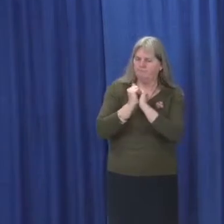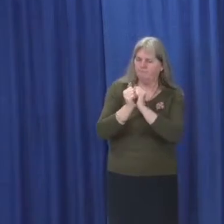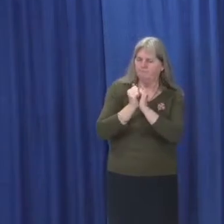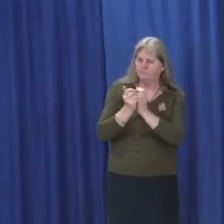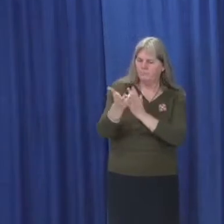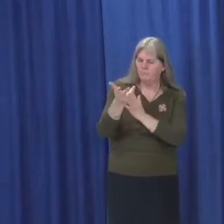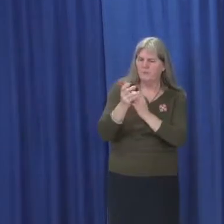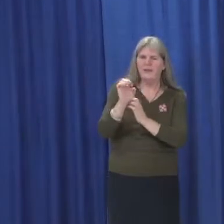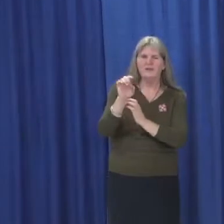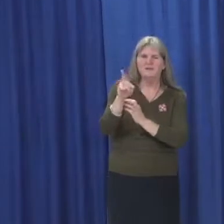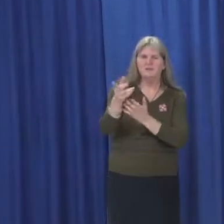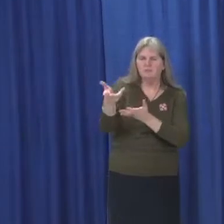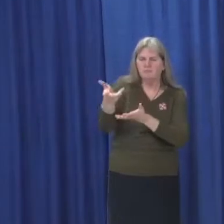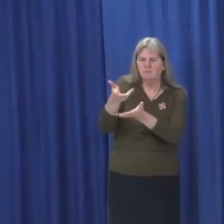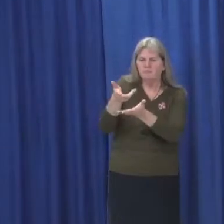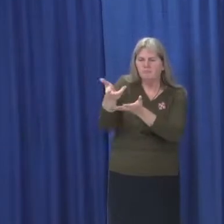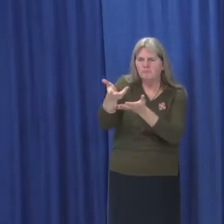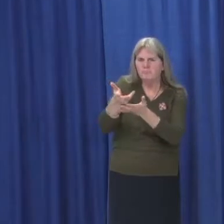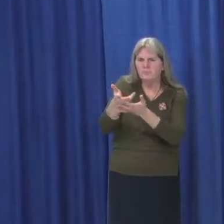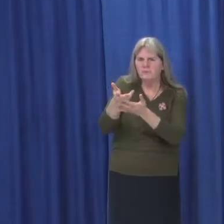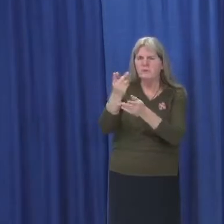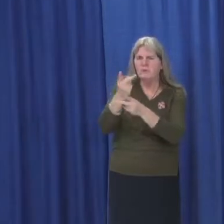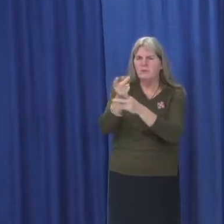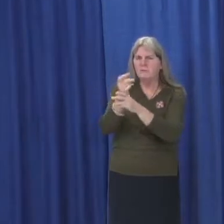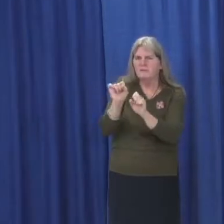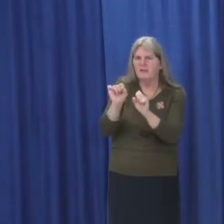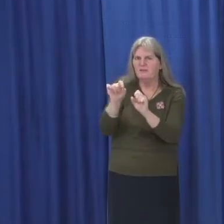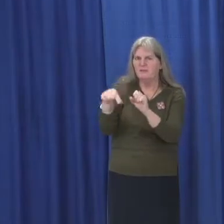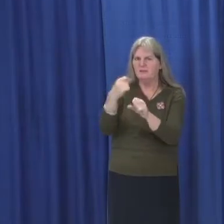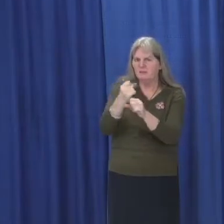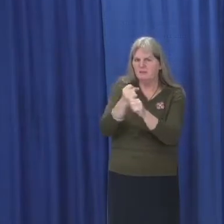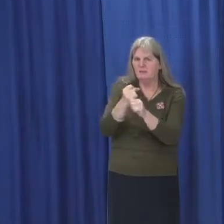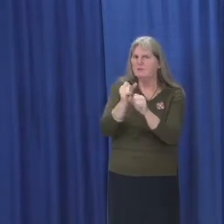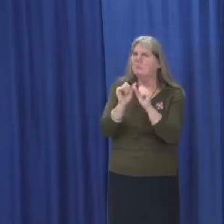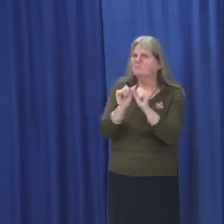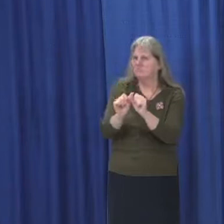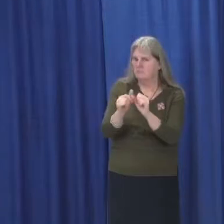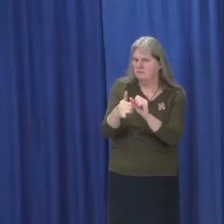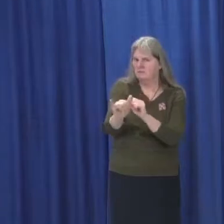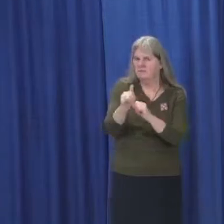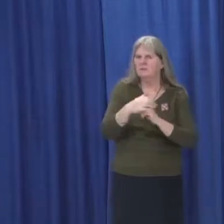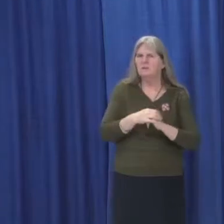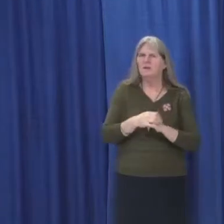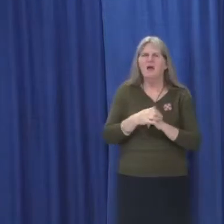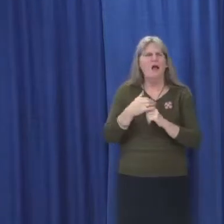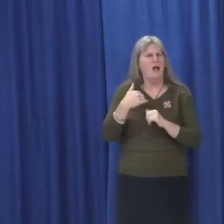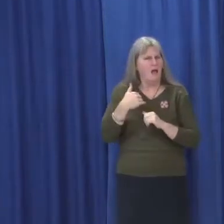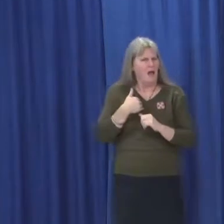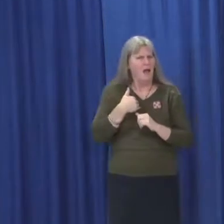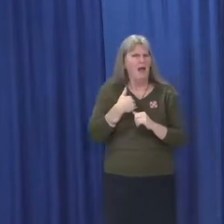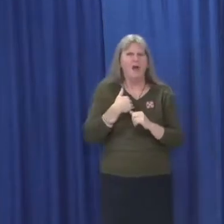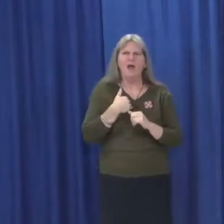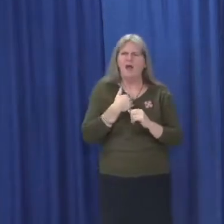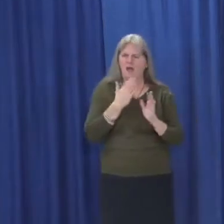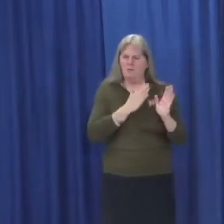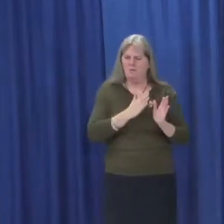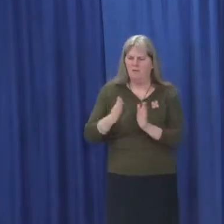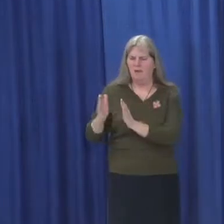our education partners to make school safe and we continue to do so. We have robust strong